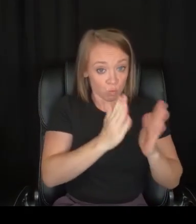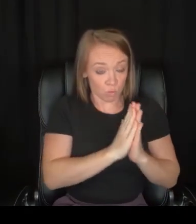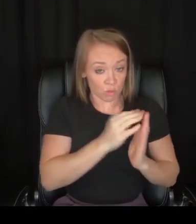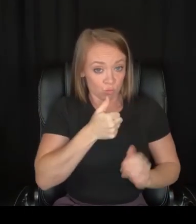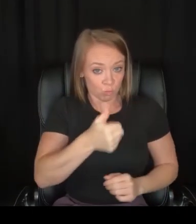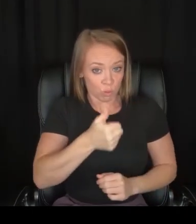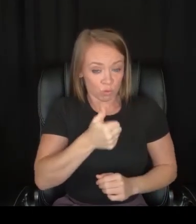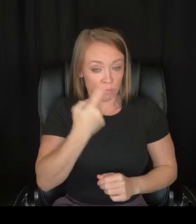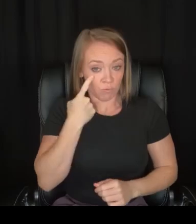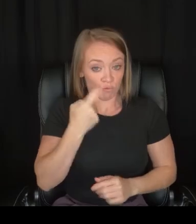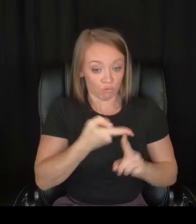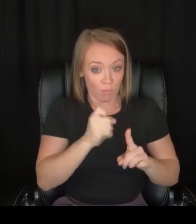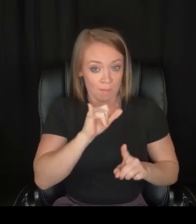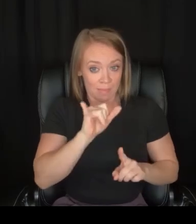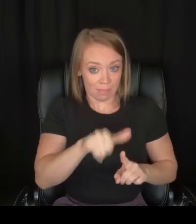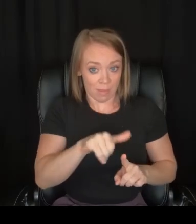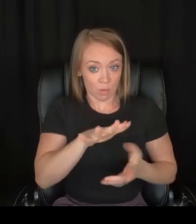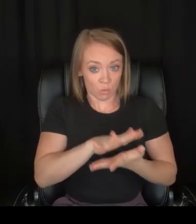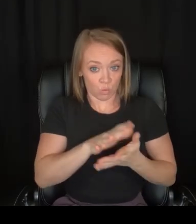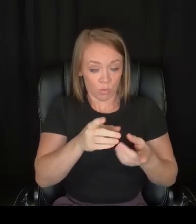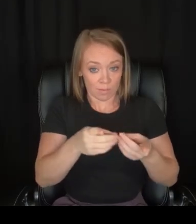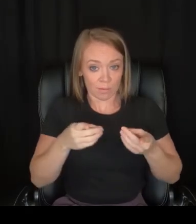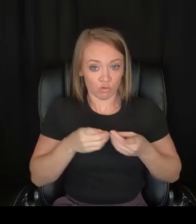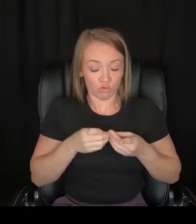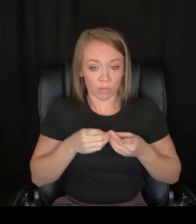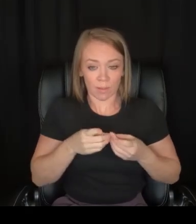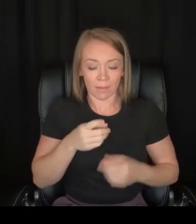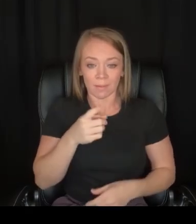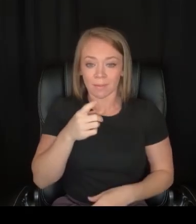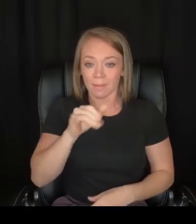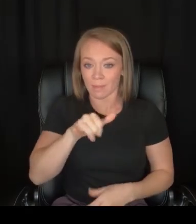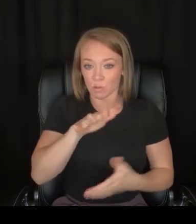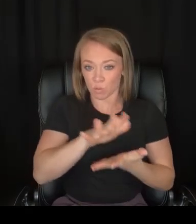Although the district provided transportation to other non public school